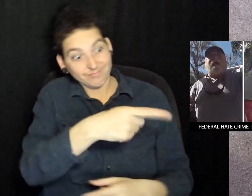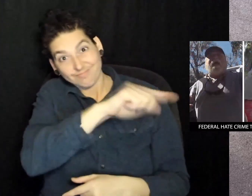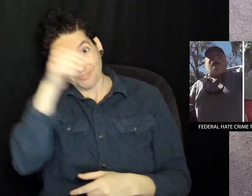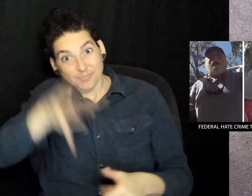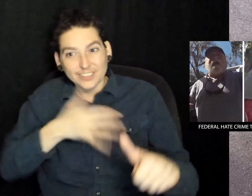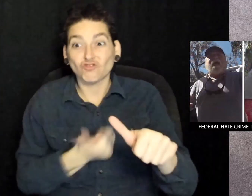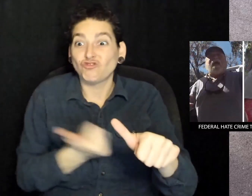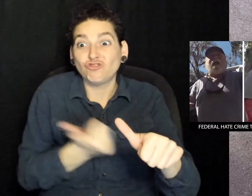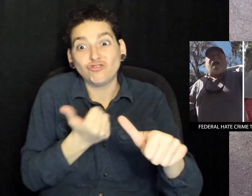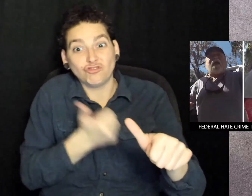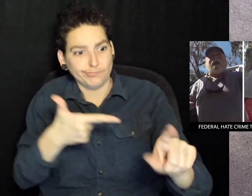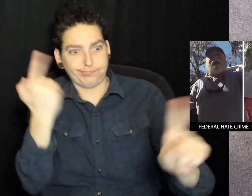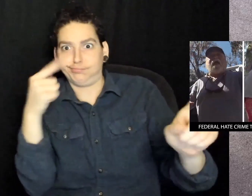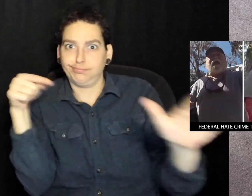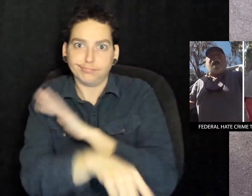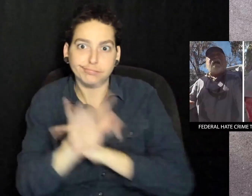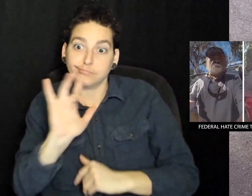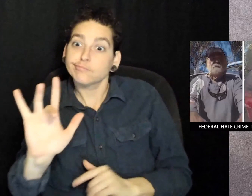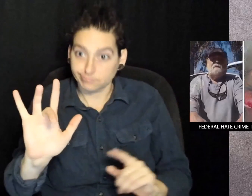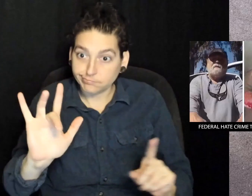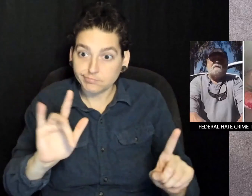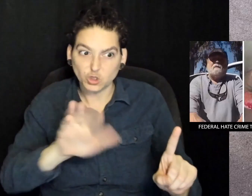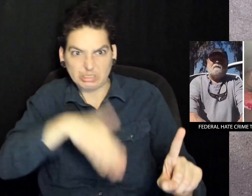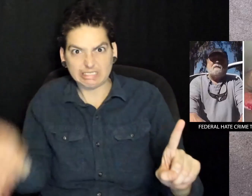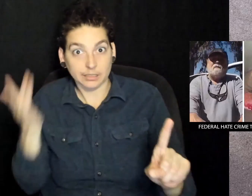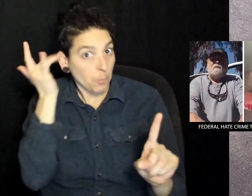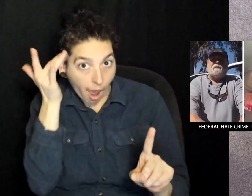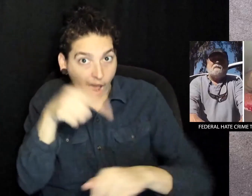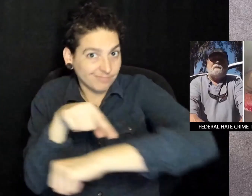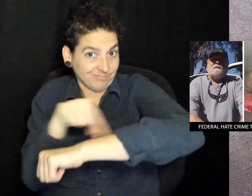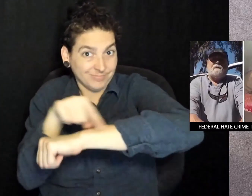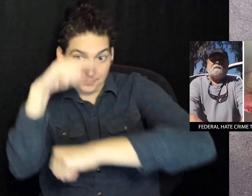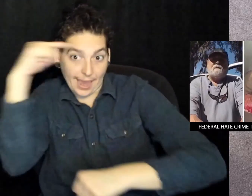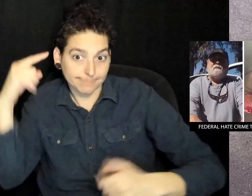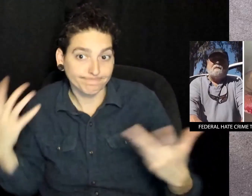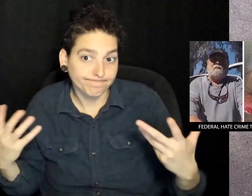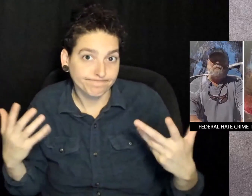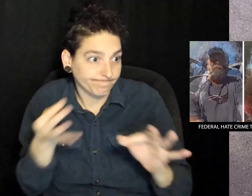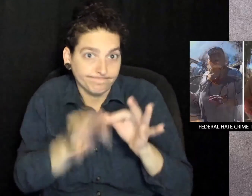now government lawyers will try to prove the men chased down and shot the 25-year-old to death